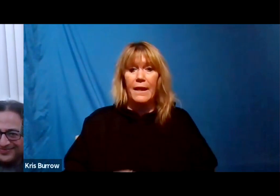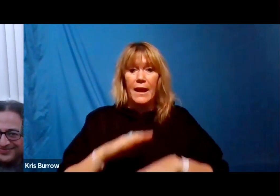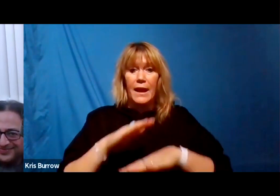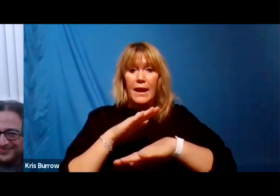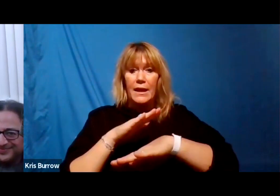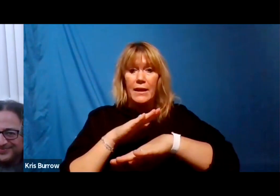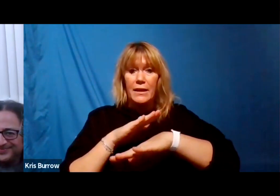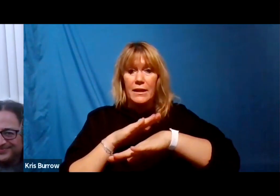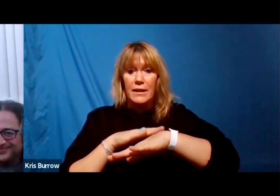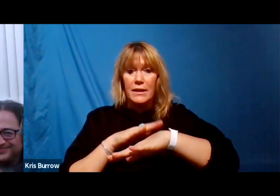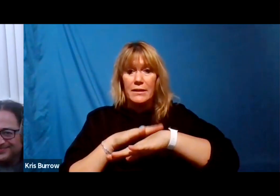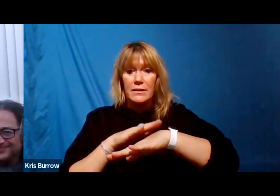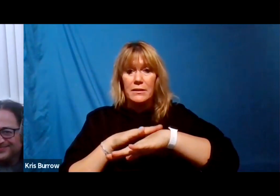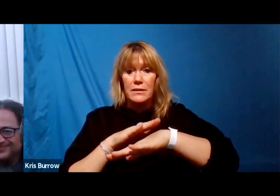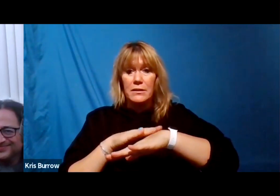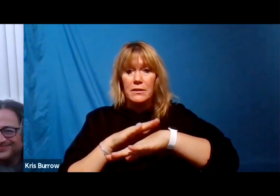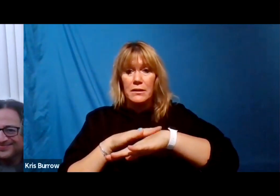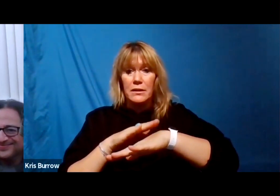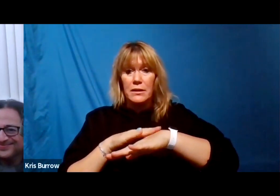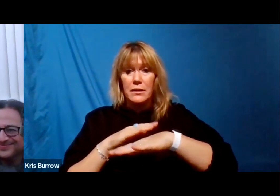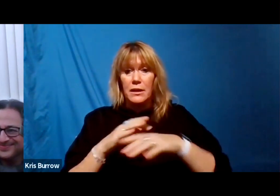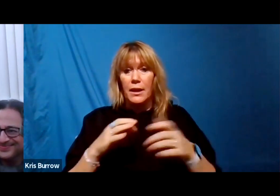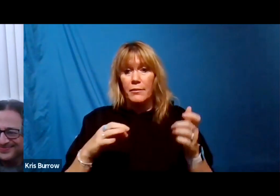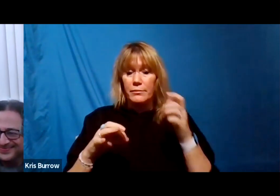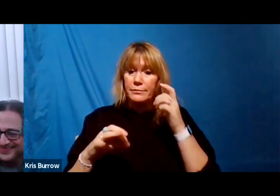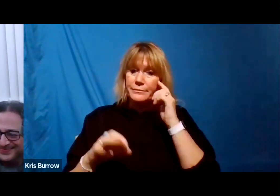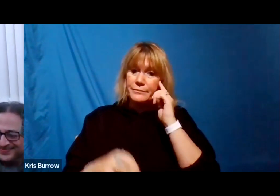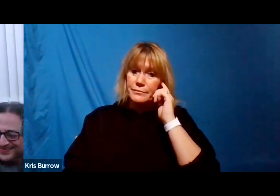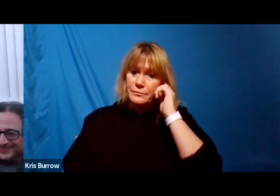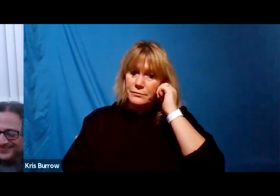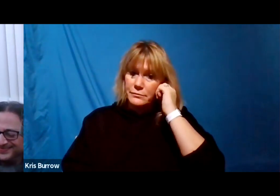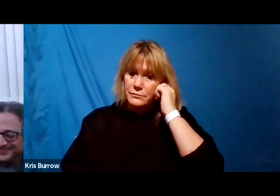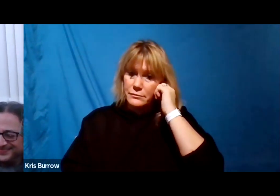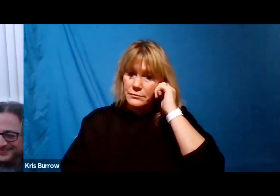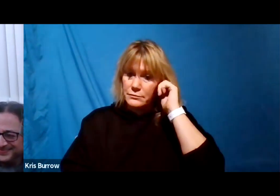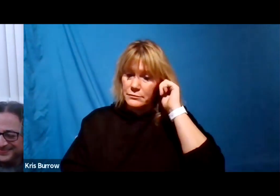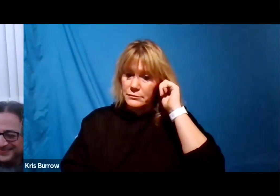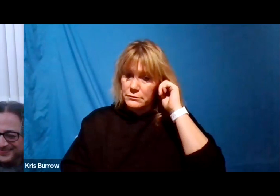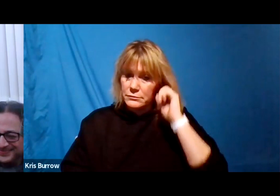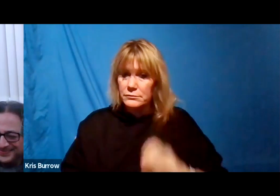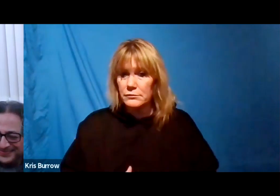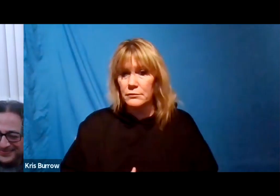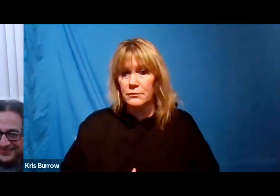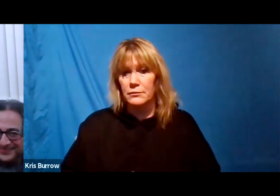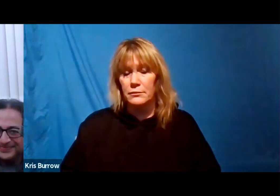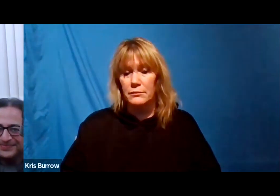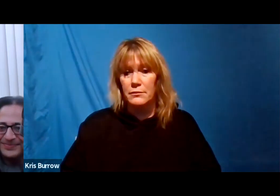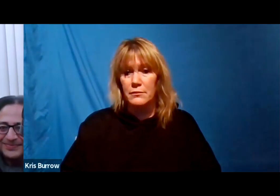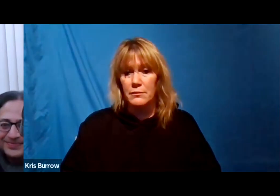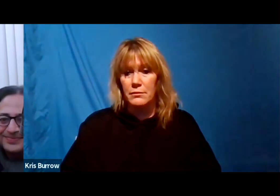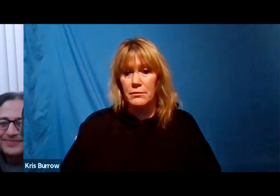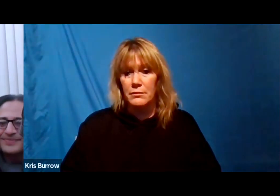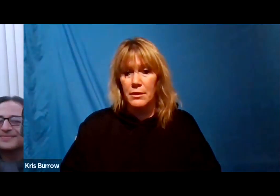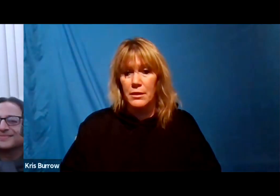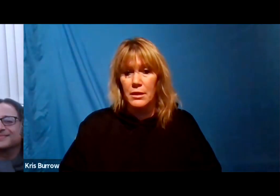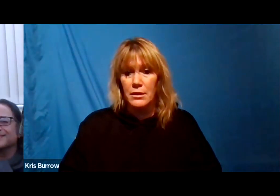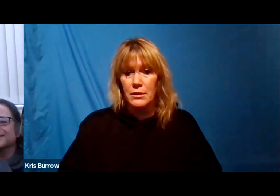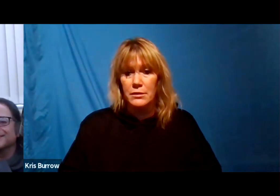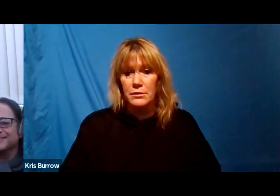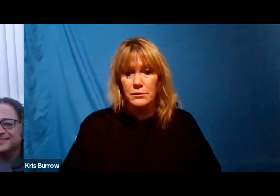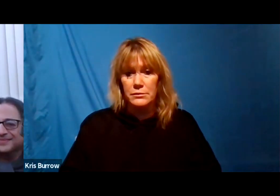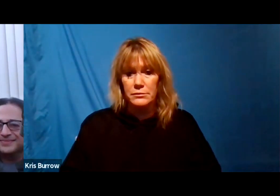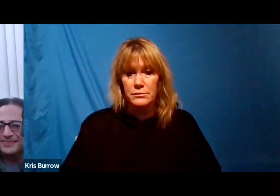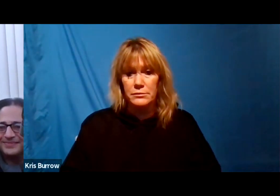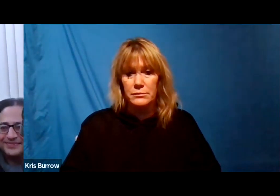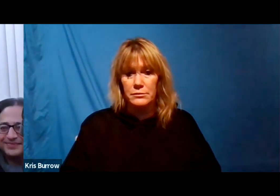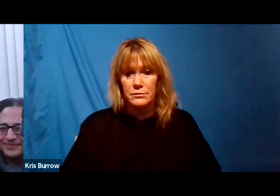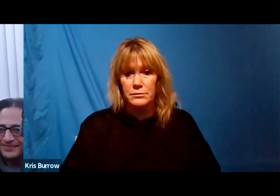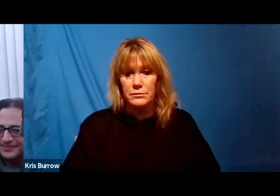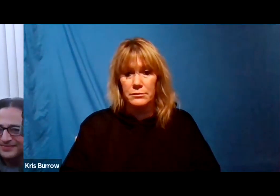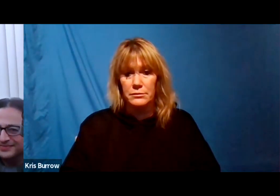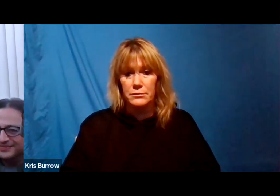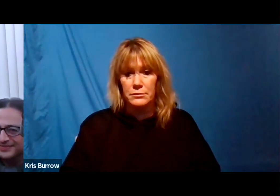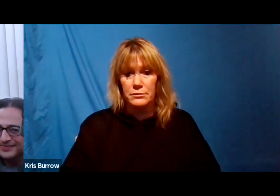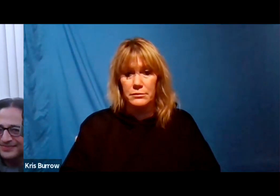music, which includes a world exclusive